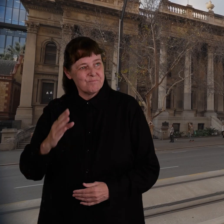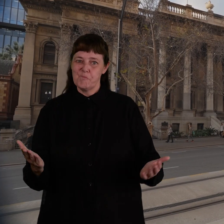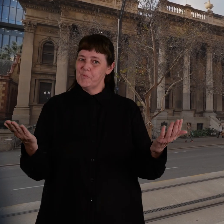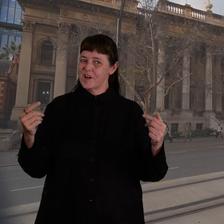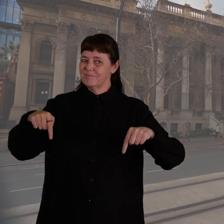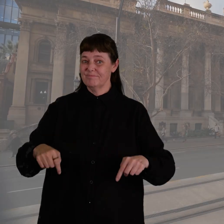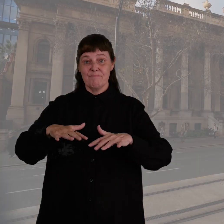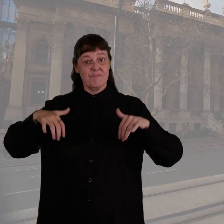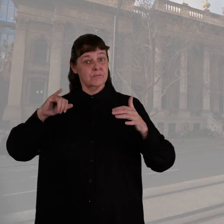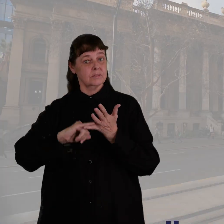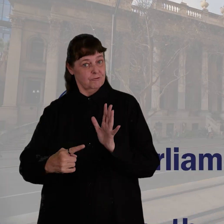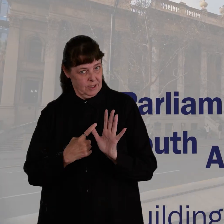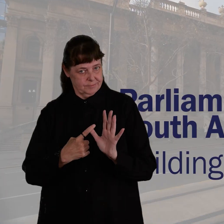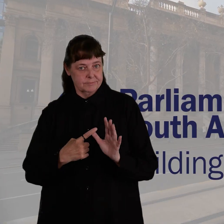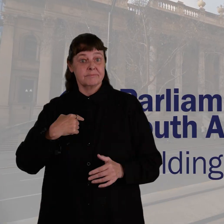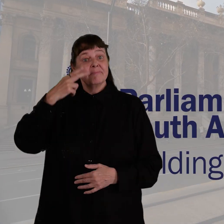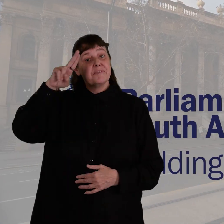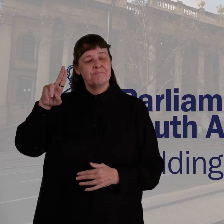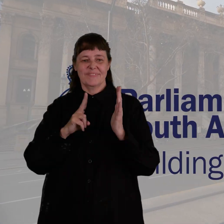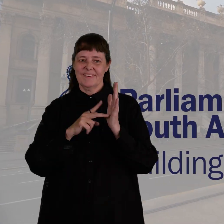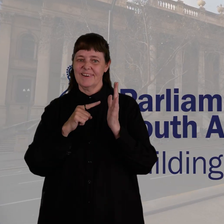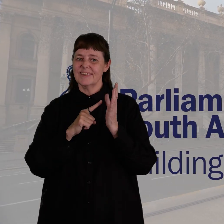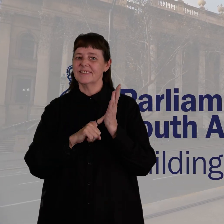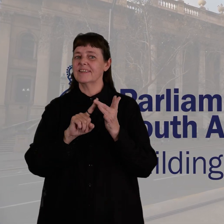Hello. Welcome to the Parliament of South Australia. My name's Natalie,